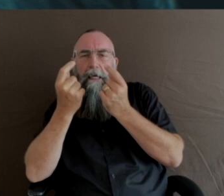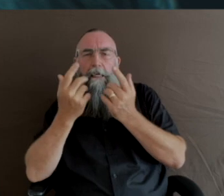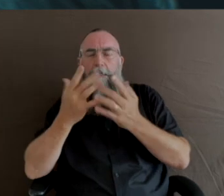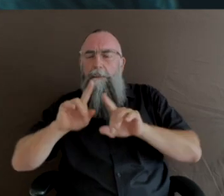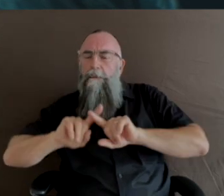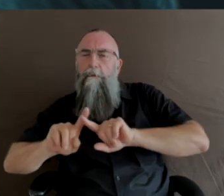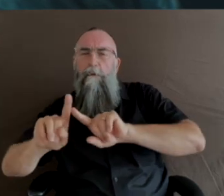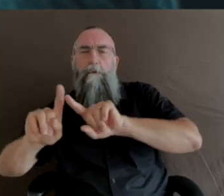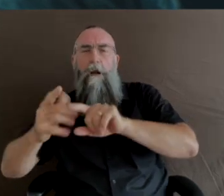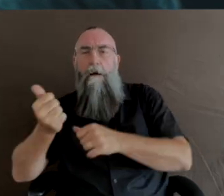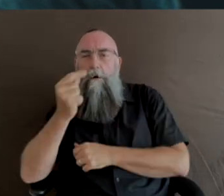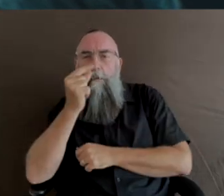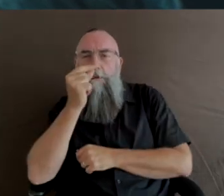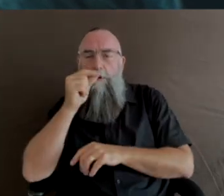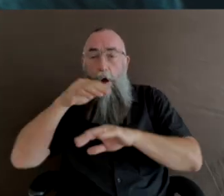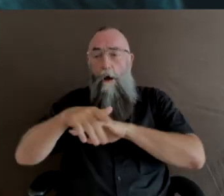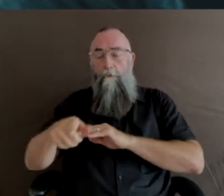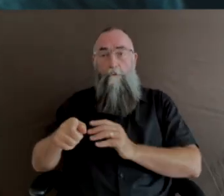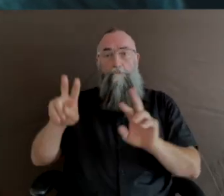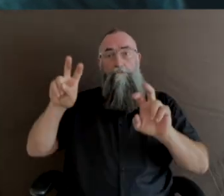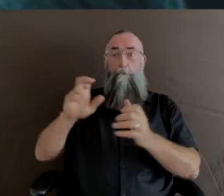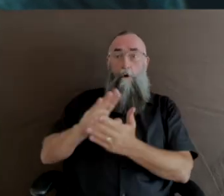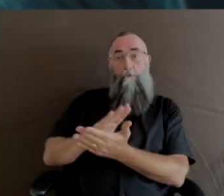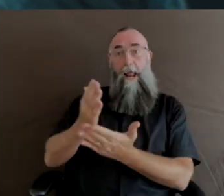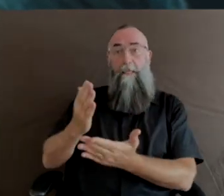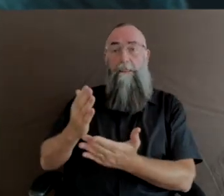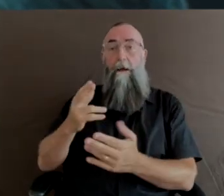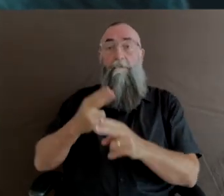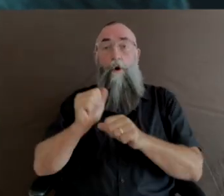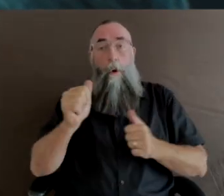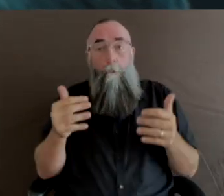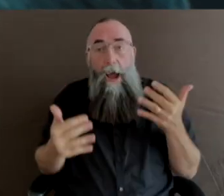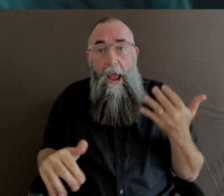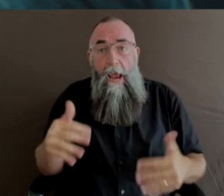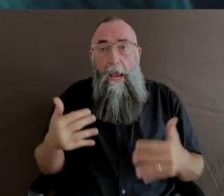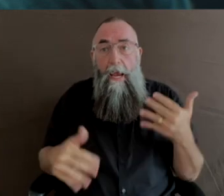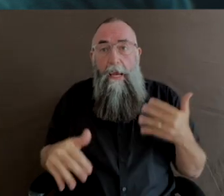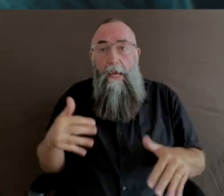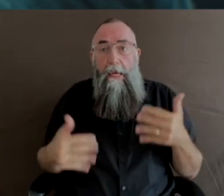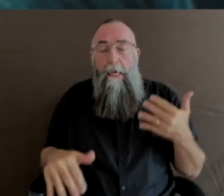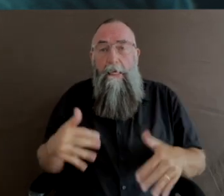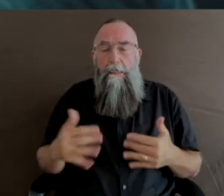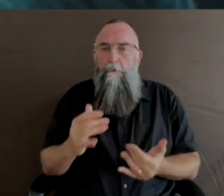this kind of augmented reality experience in chronic pain research and as a therapeutic aide,